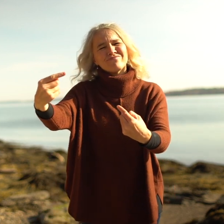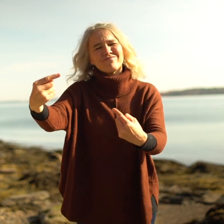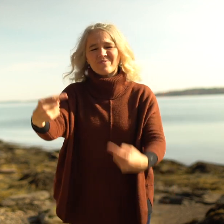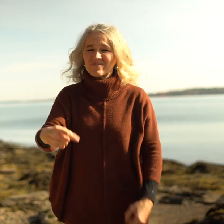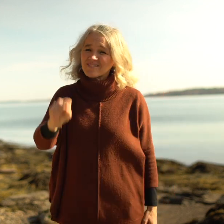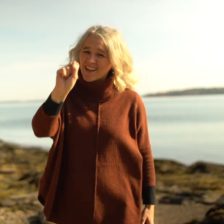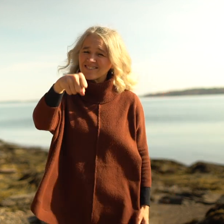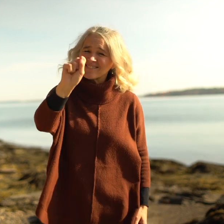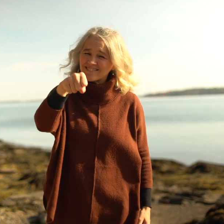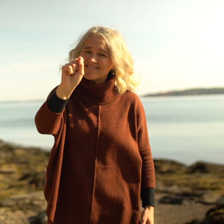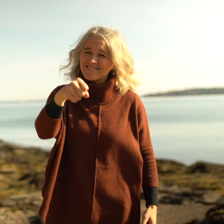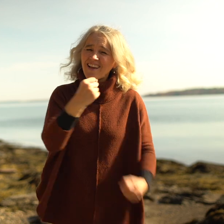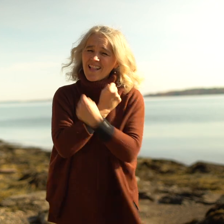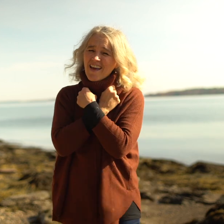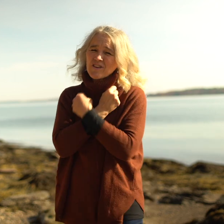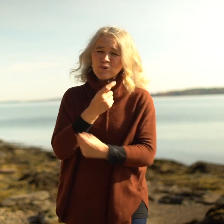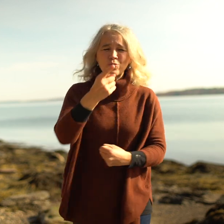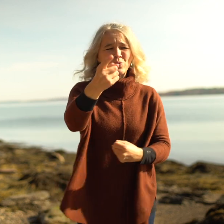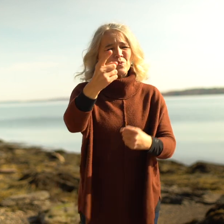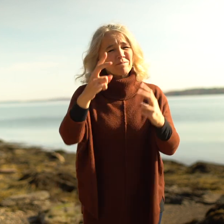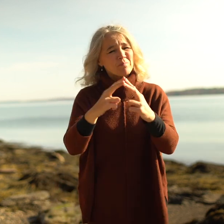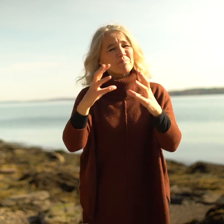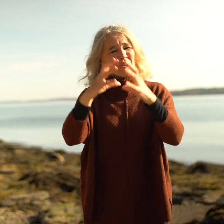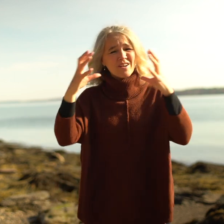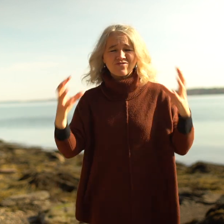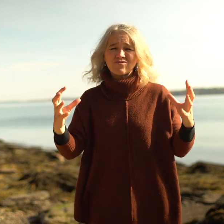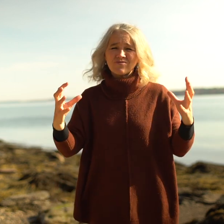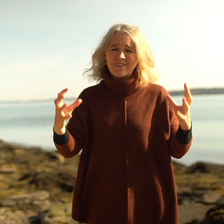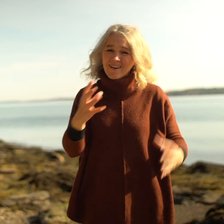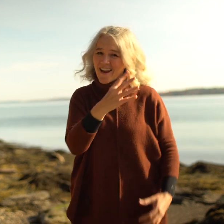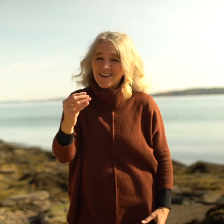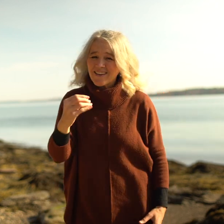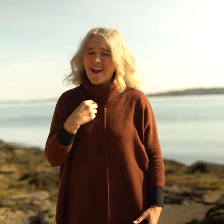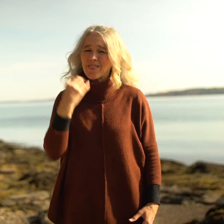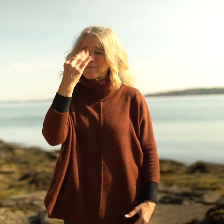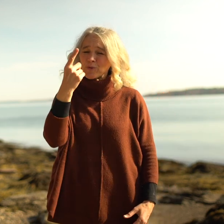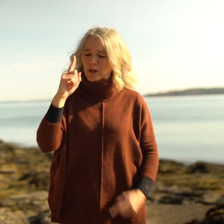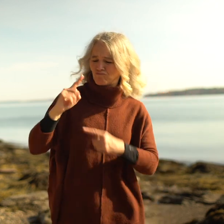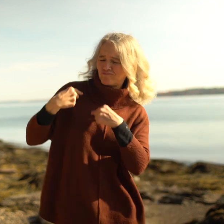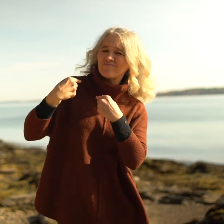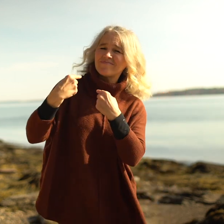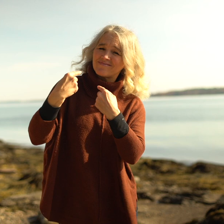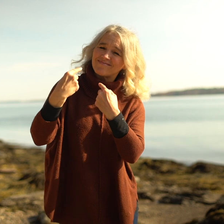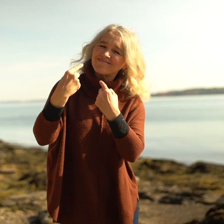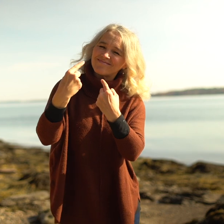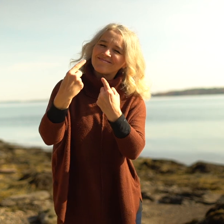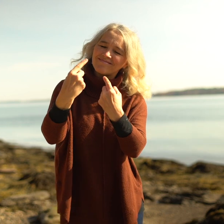Yes I love you very much, and I’ve been thinking of you